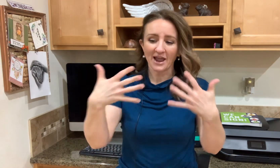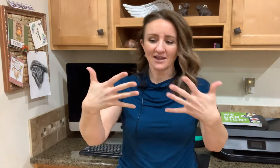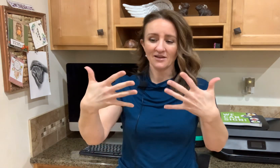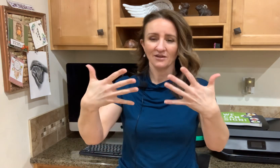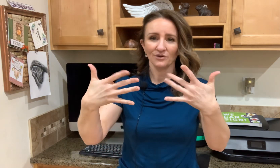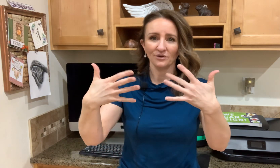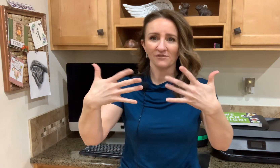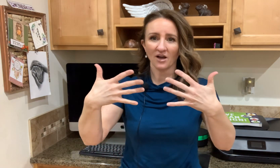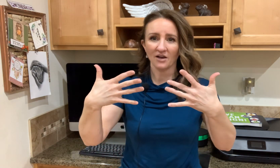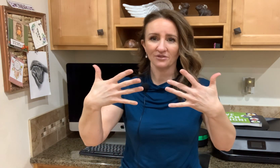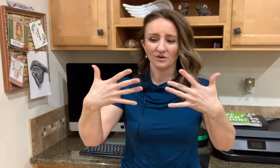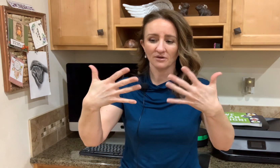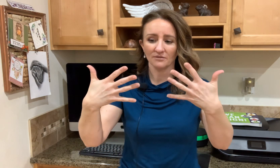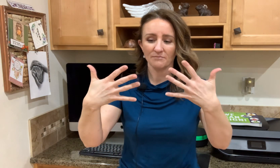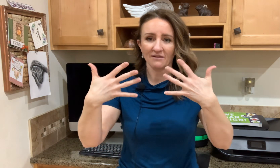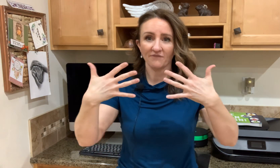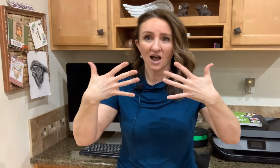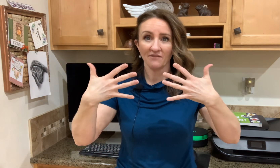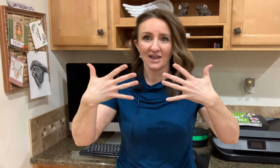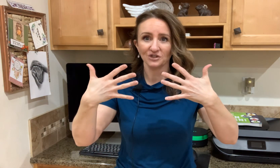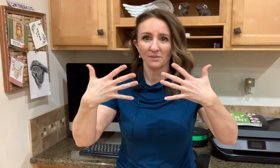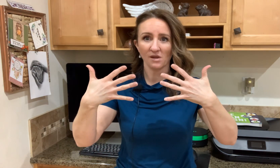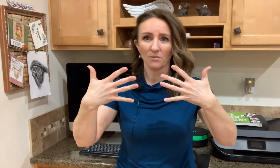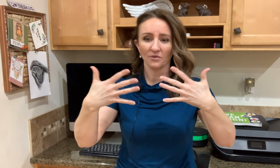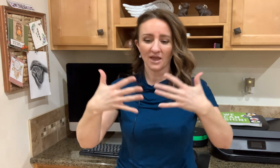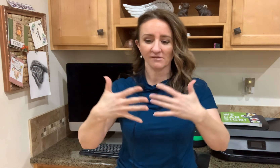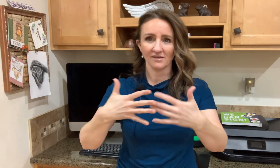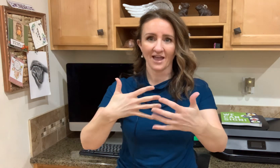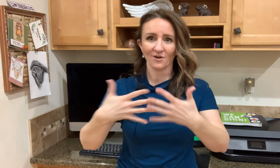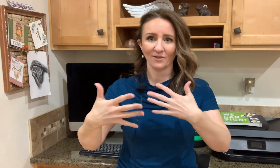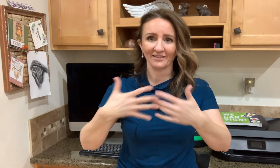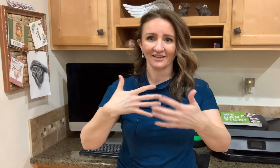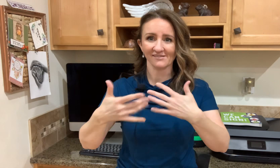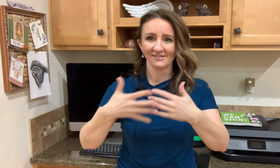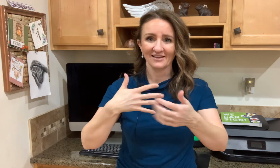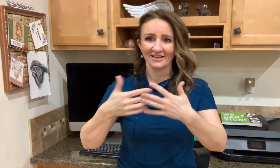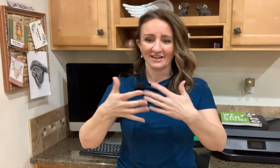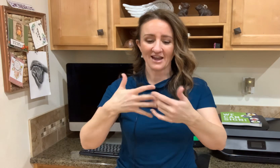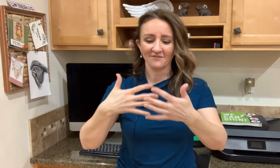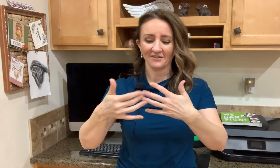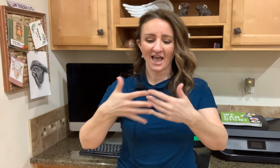you make your 5 handshapes, on both hands and go like this... kind of have